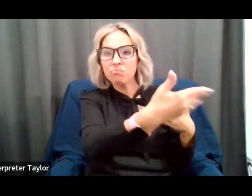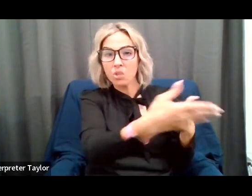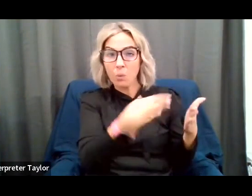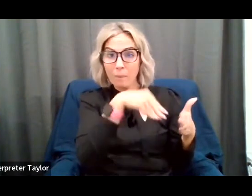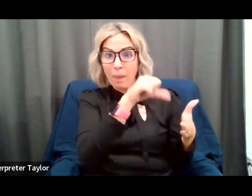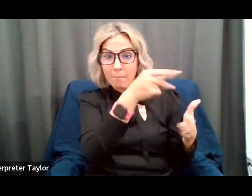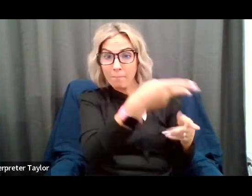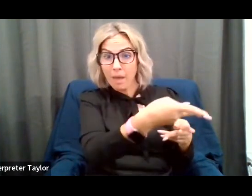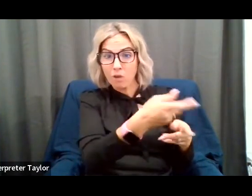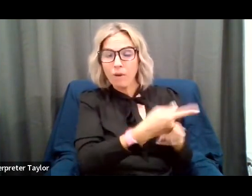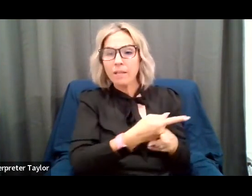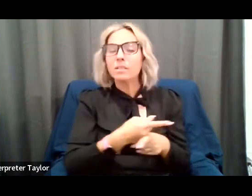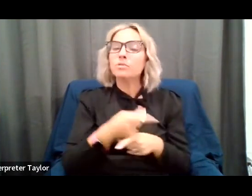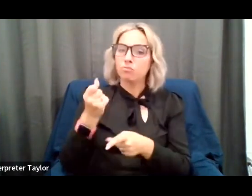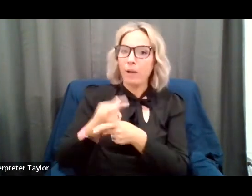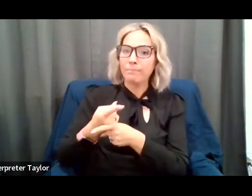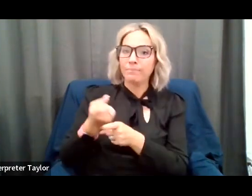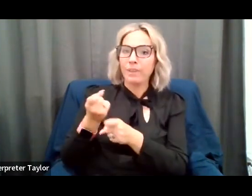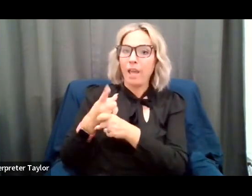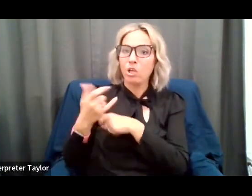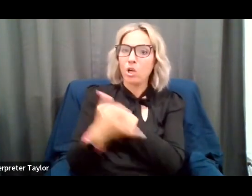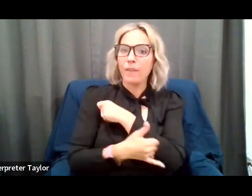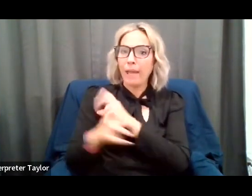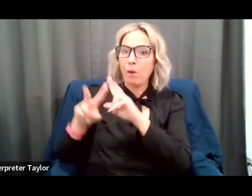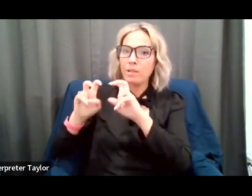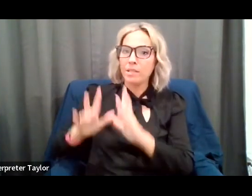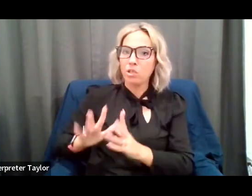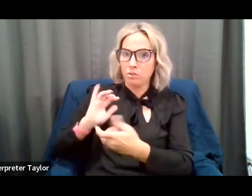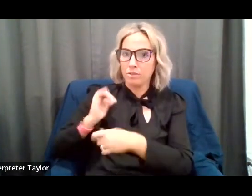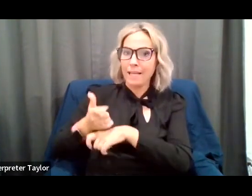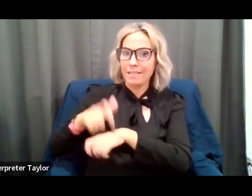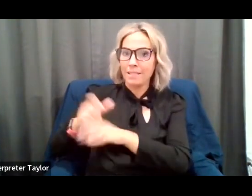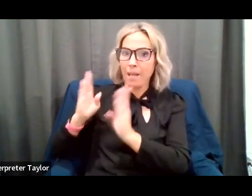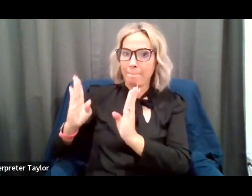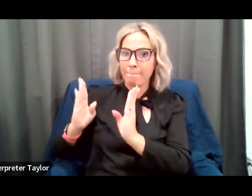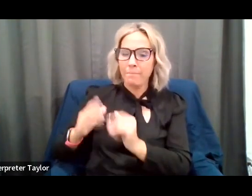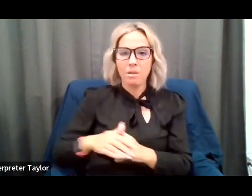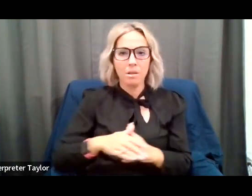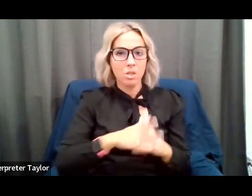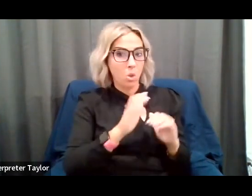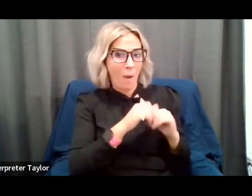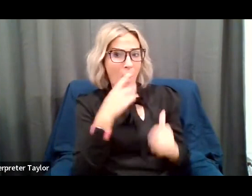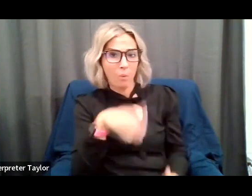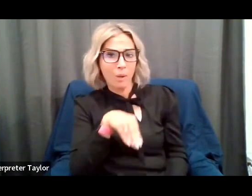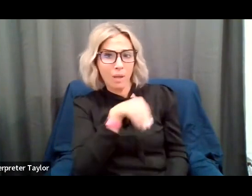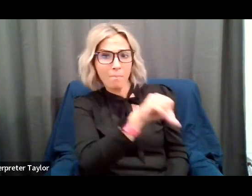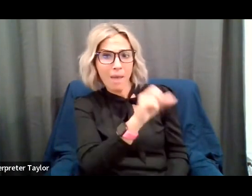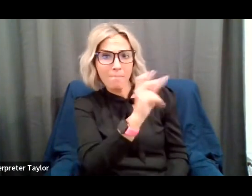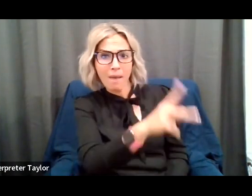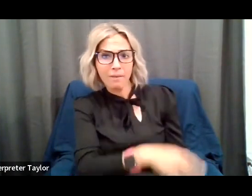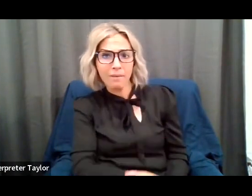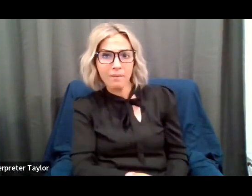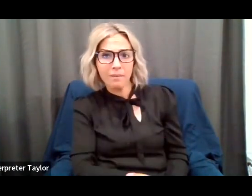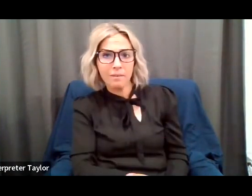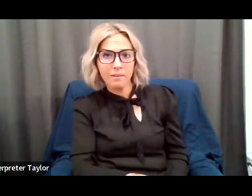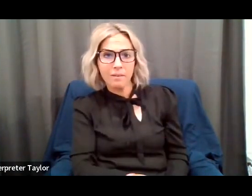That is correct. Each year the county assessor sets the tax, how are we going to pay people back, of half $1 billion?